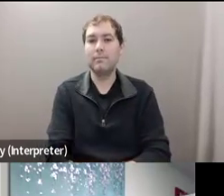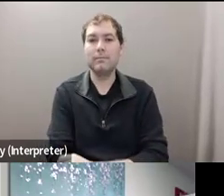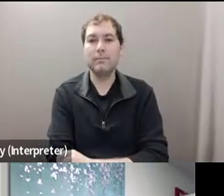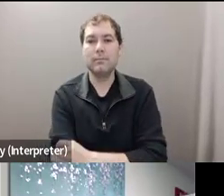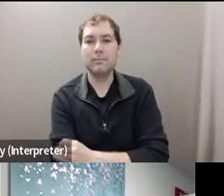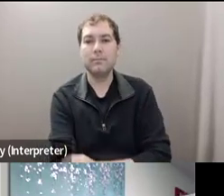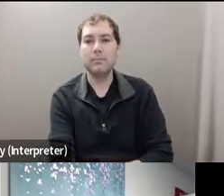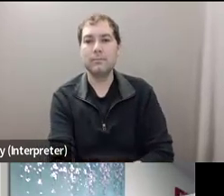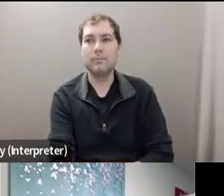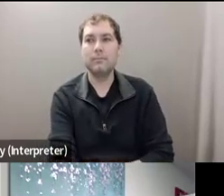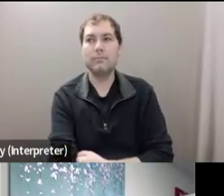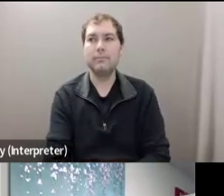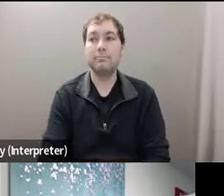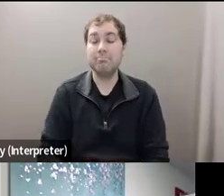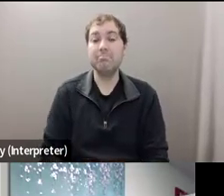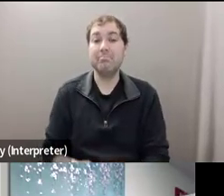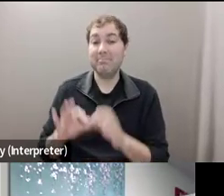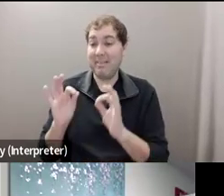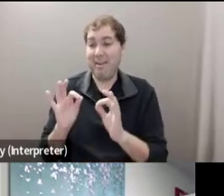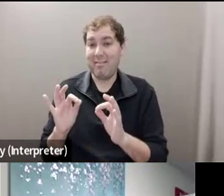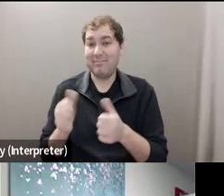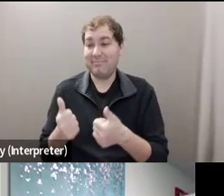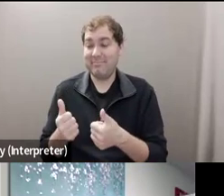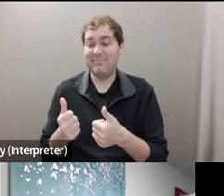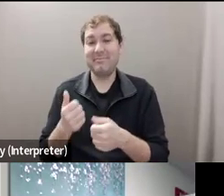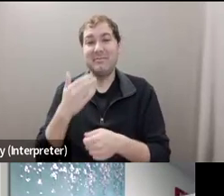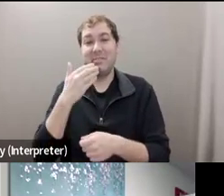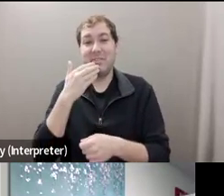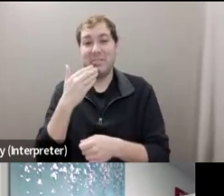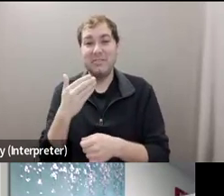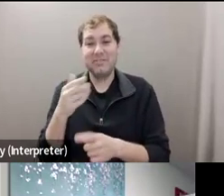Rebecca - APRIL: That's excellent. Rebecca - APRIL: that's a really really good point that